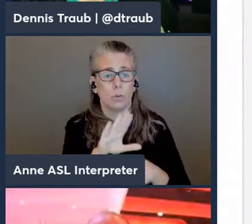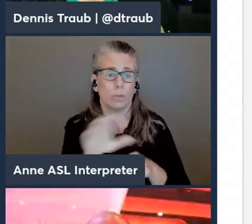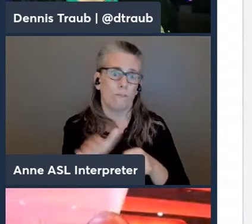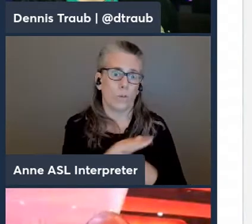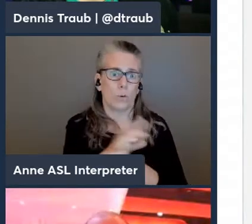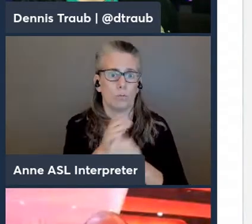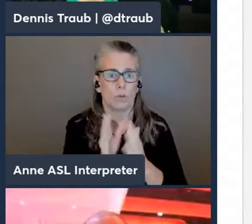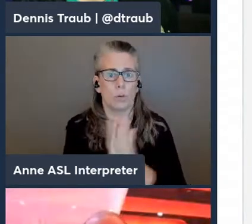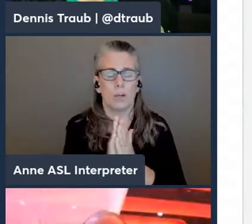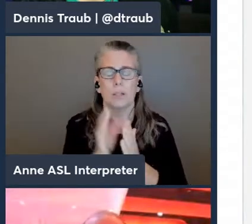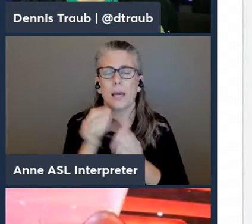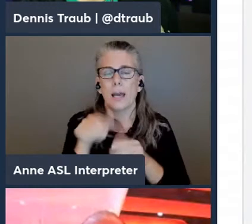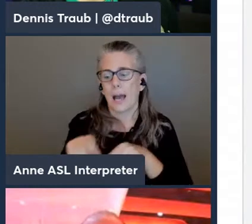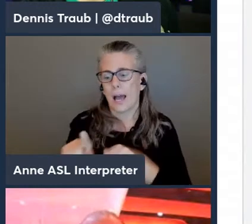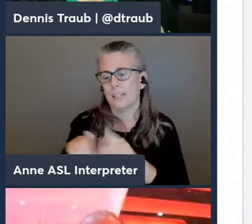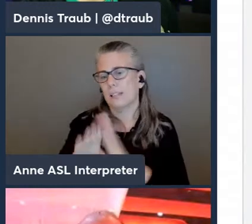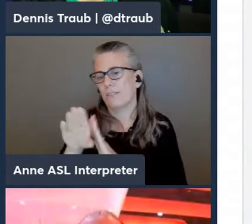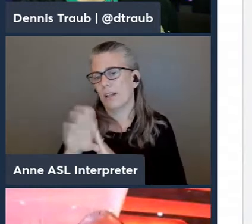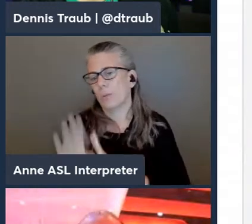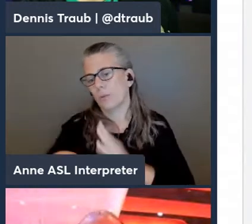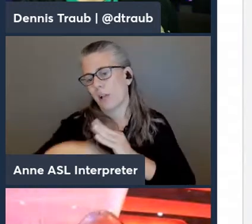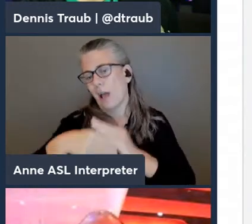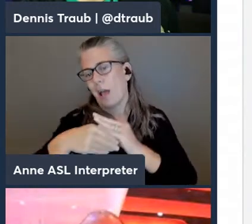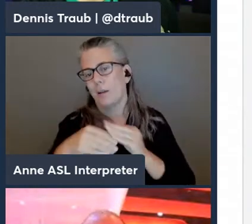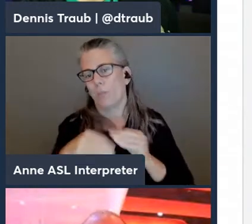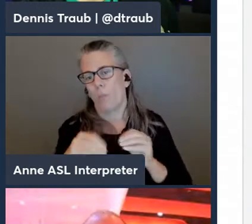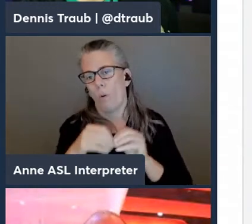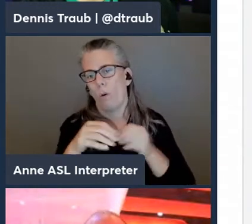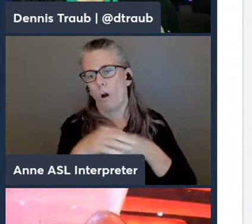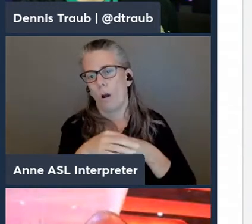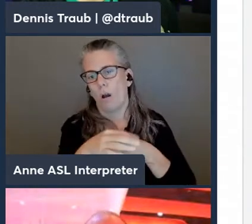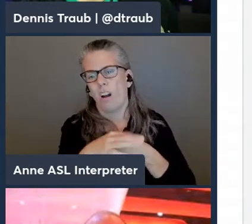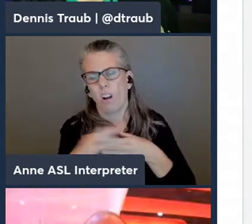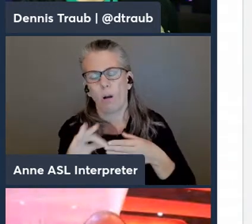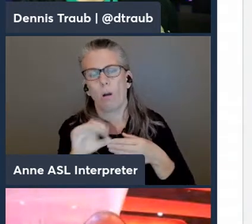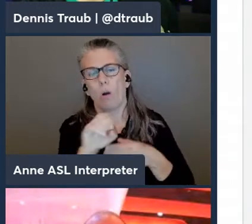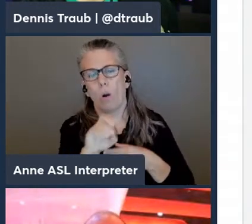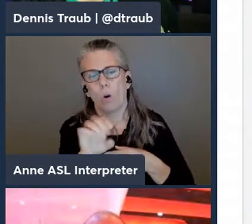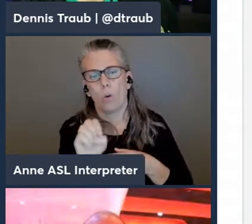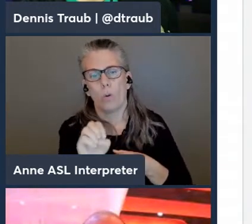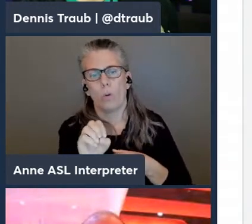or fix bugs in this repository, we'll look at those pull requests